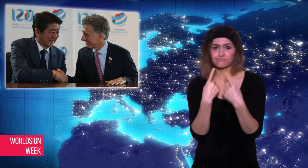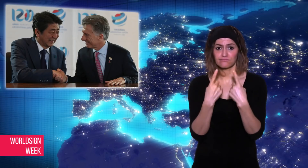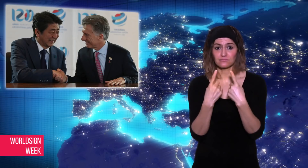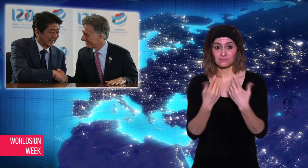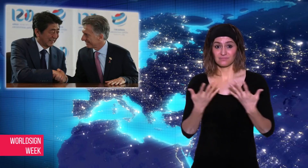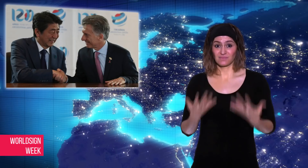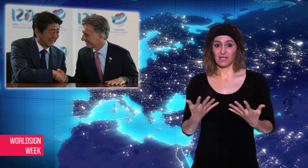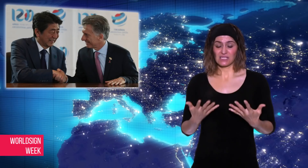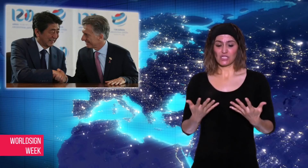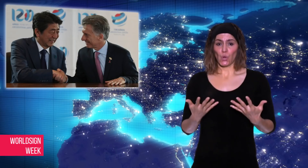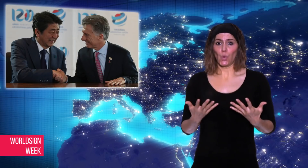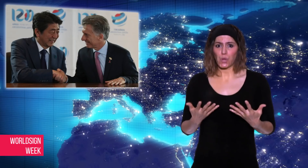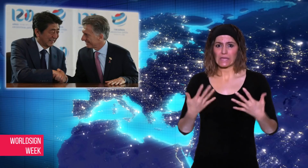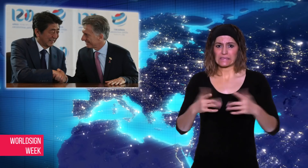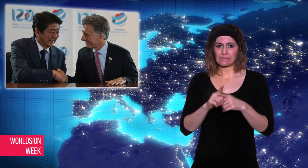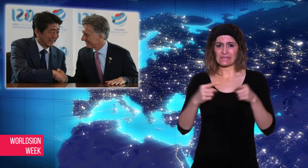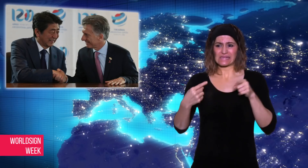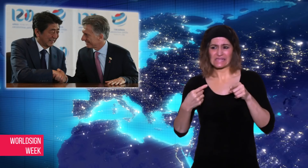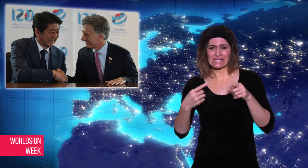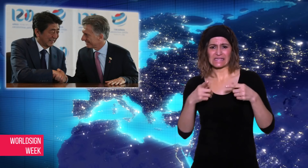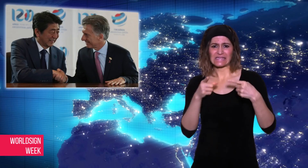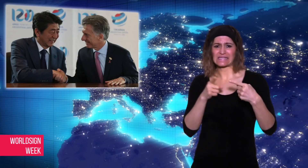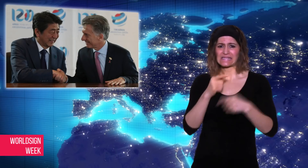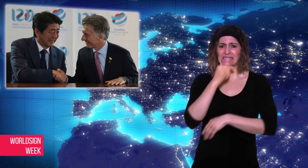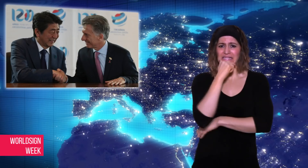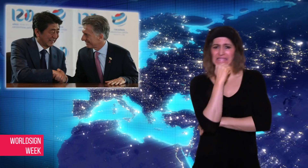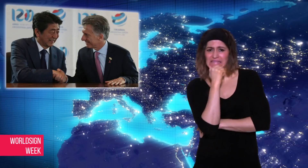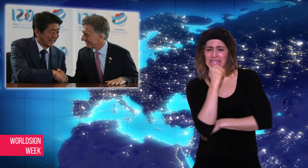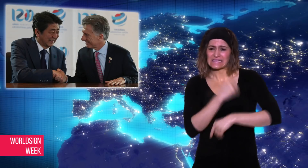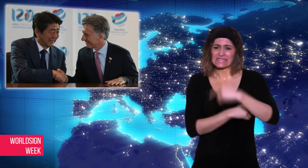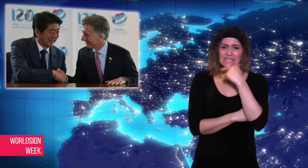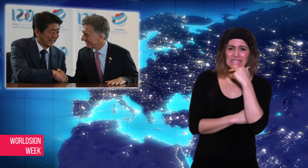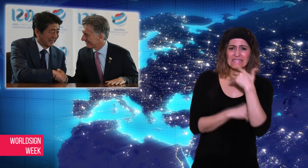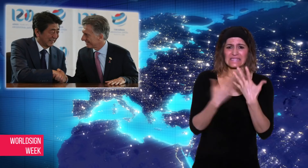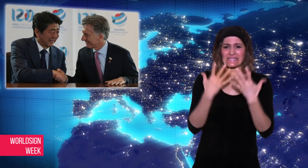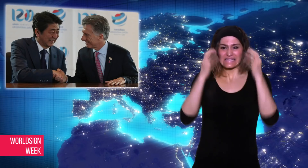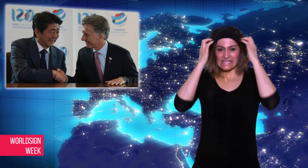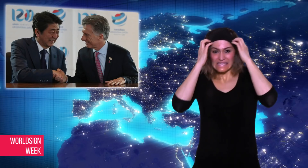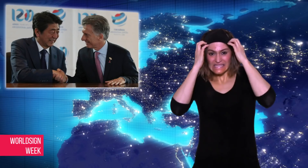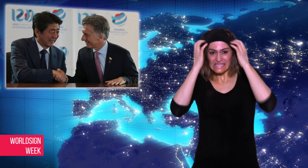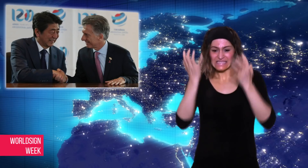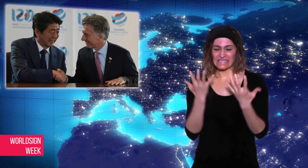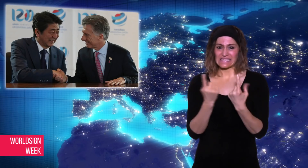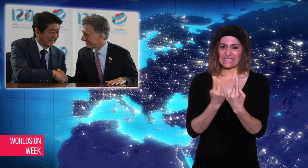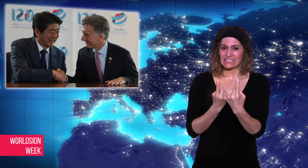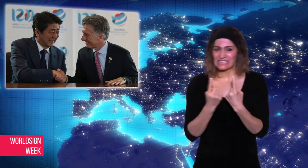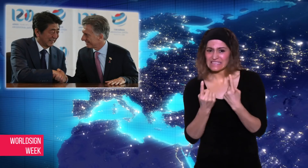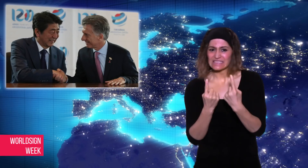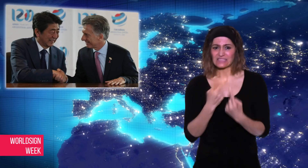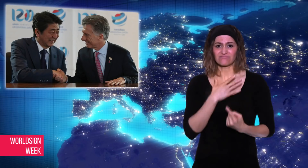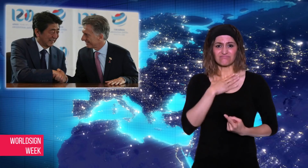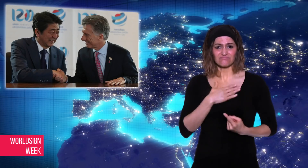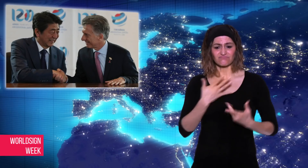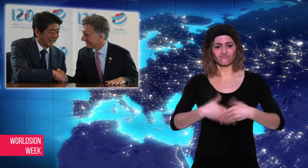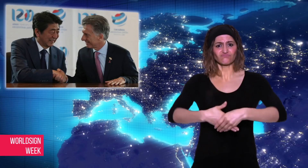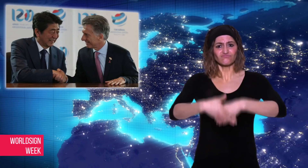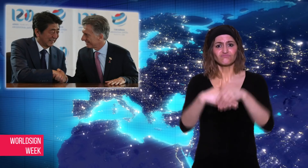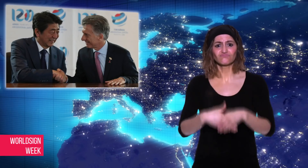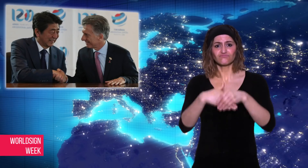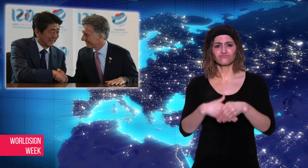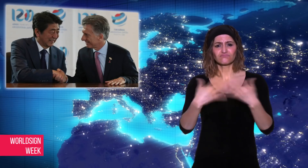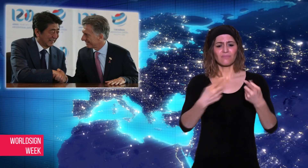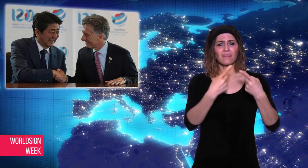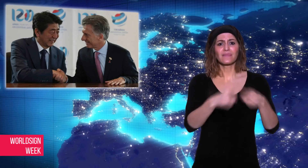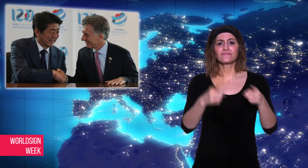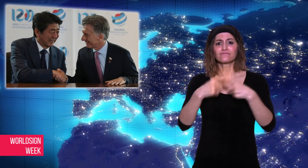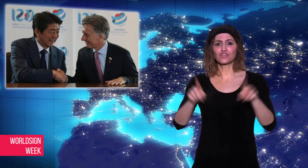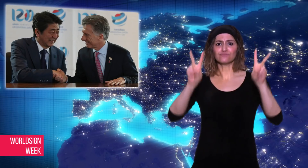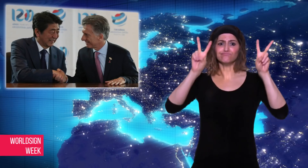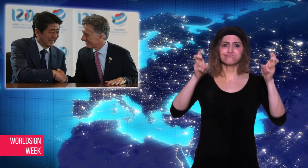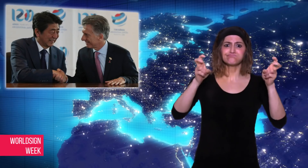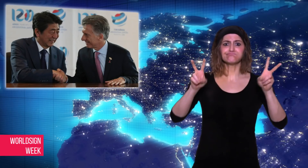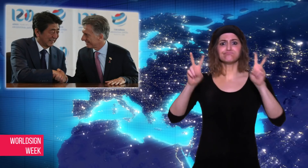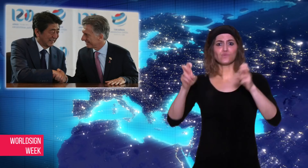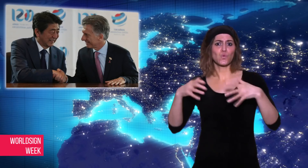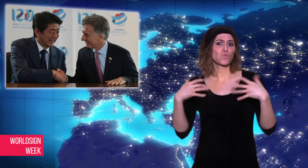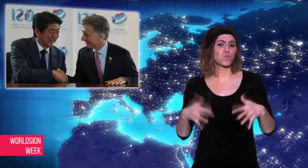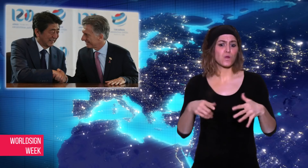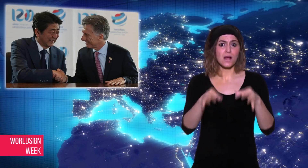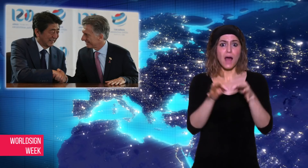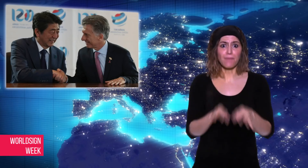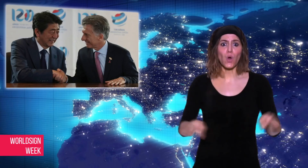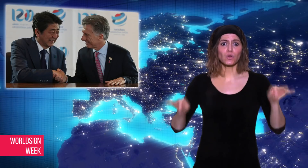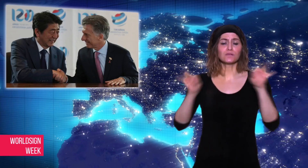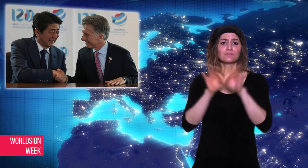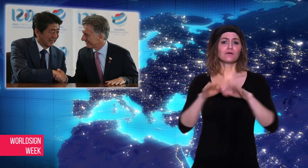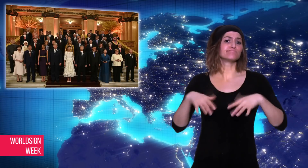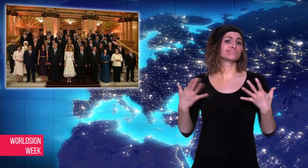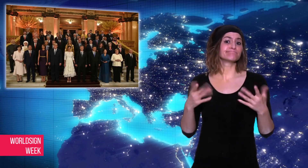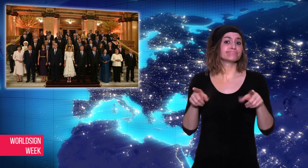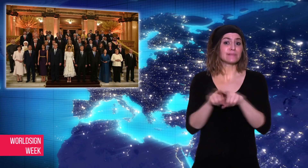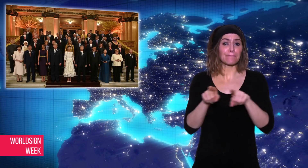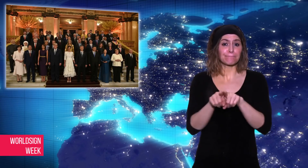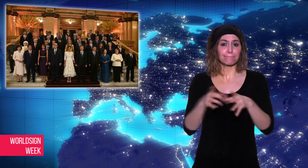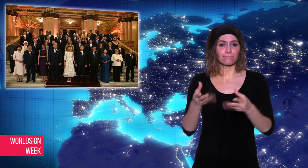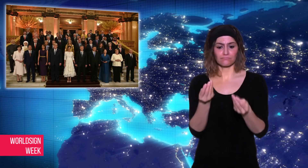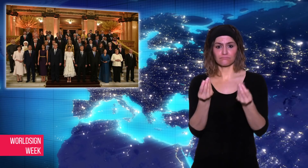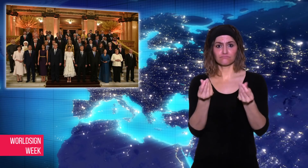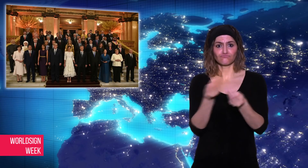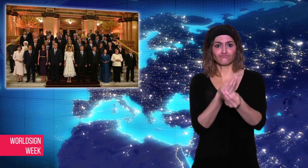reaching agreement on major issues including trade, migration and climate change.